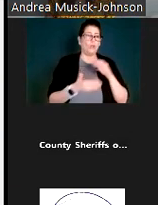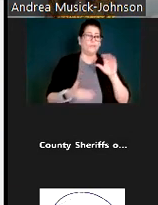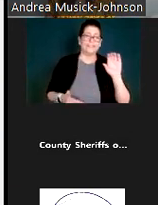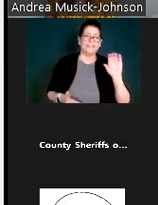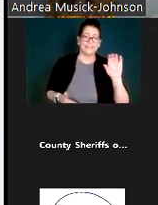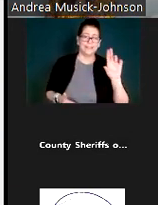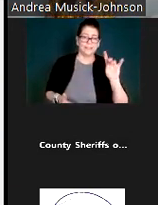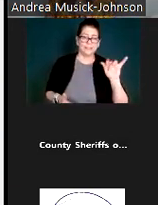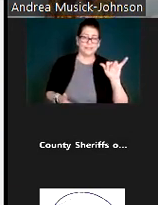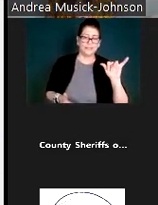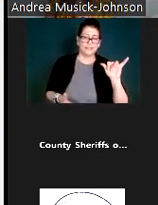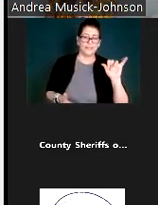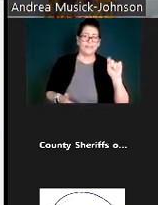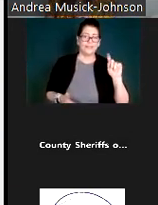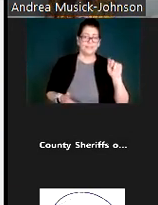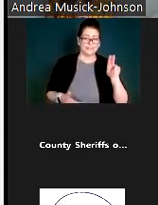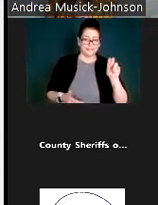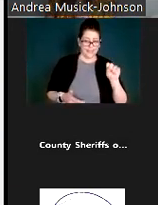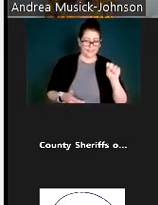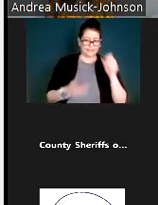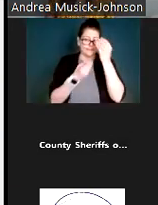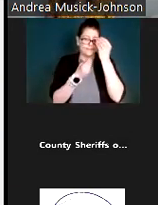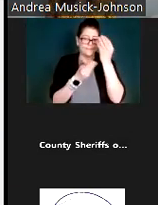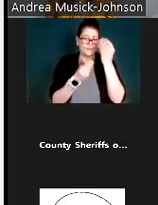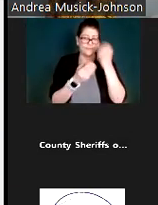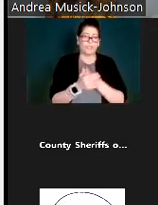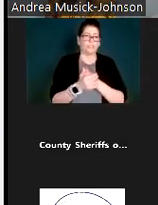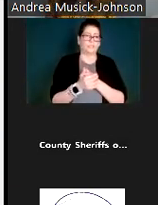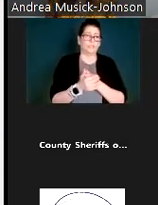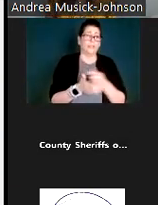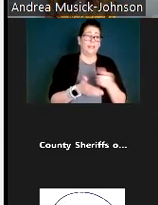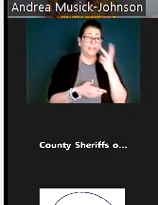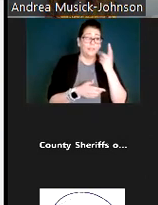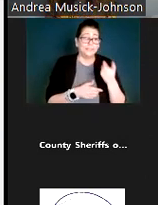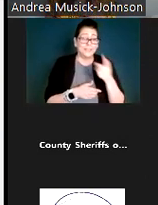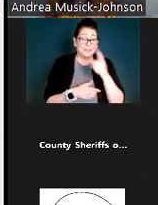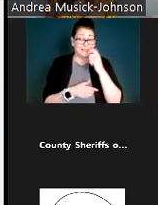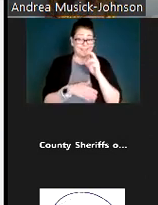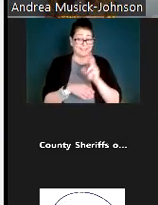Now, what I wanna point out is, you'll see here that because I'm using VINELink as a guest,